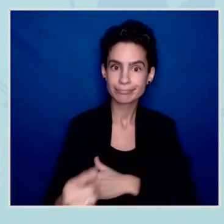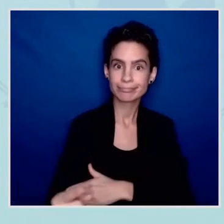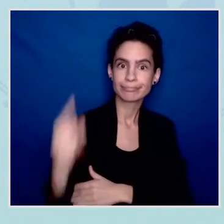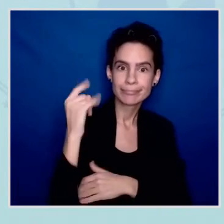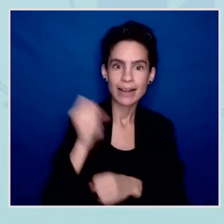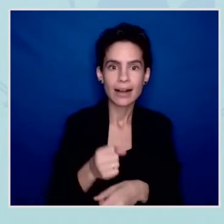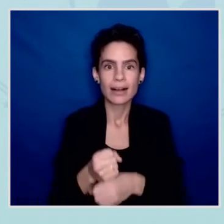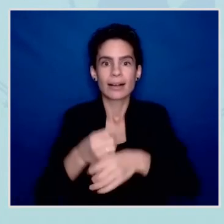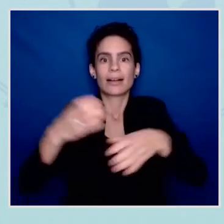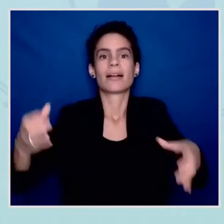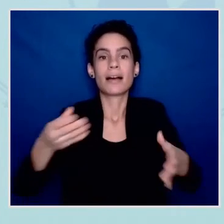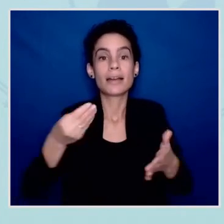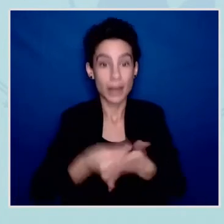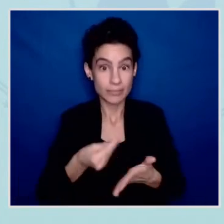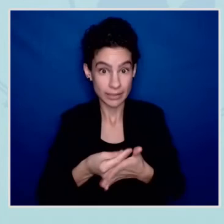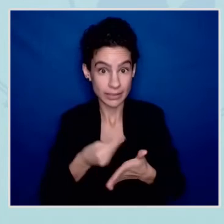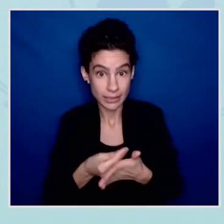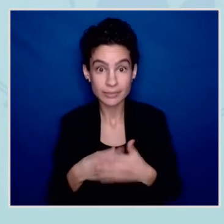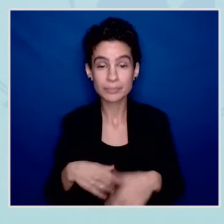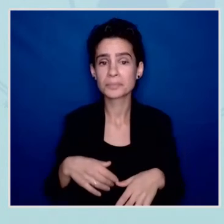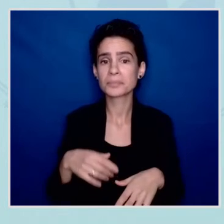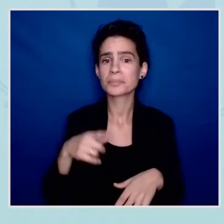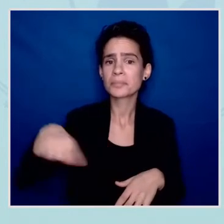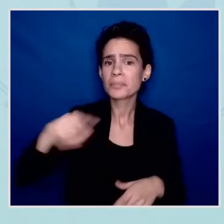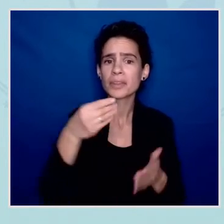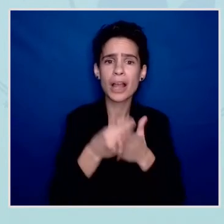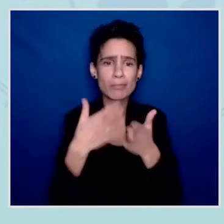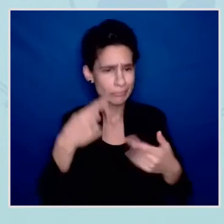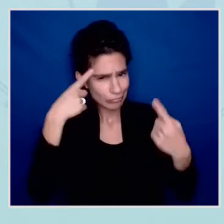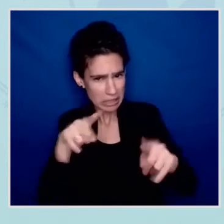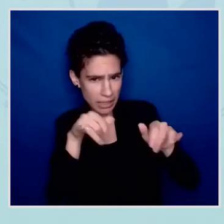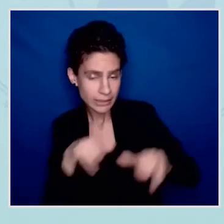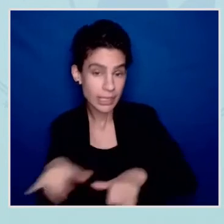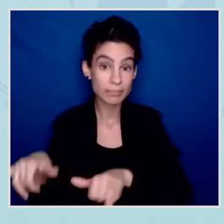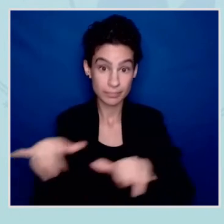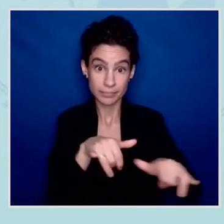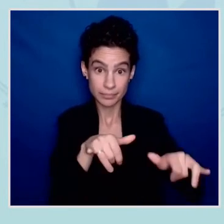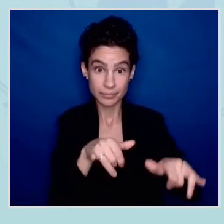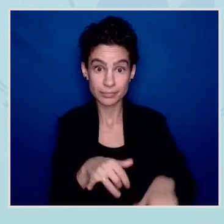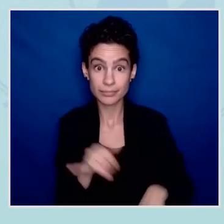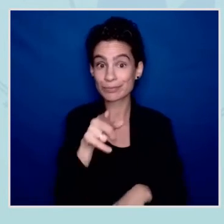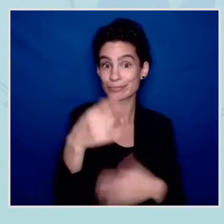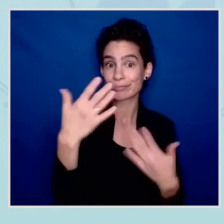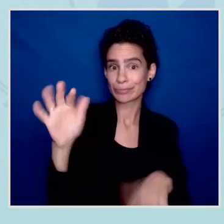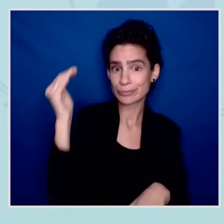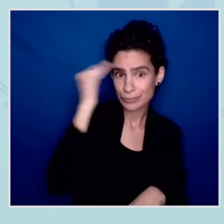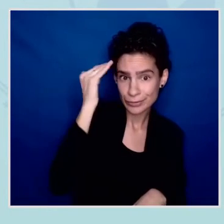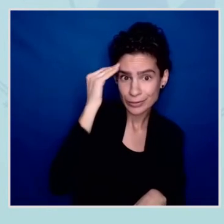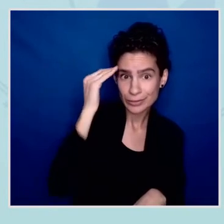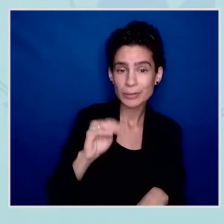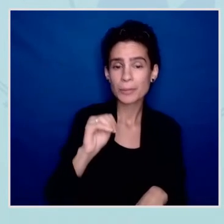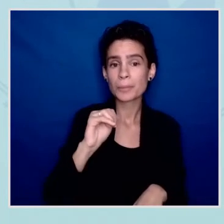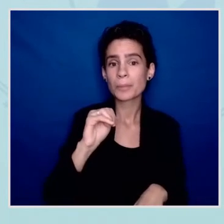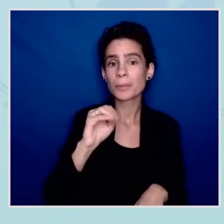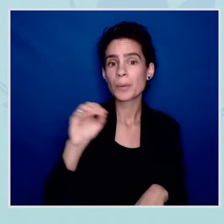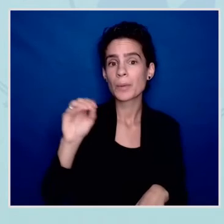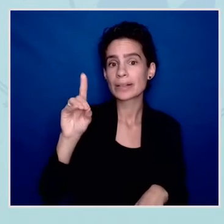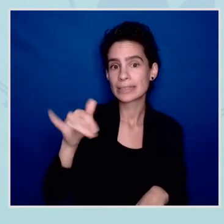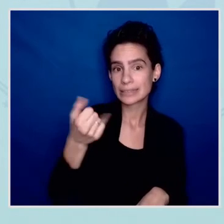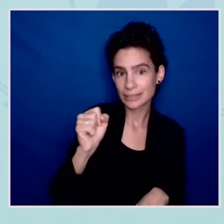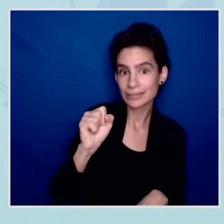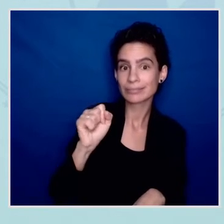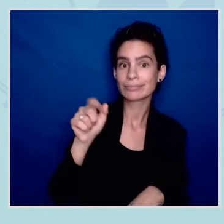THIS YEAR AND GETTING MUCH